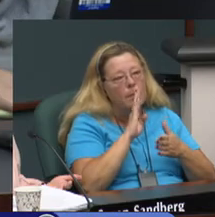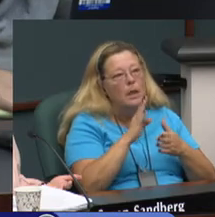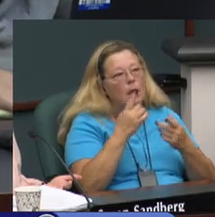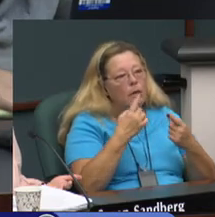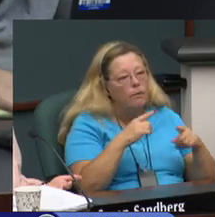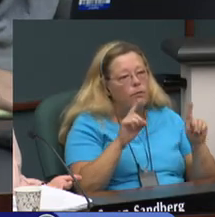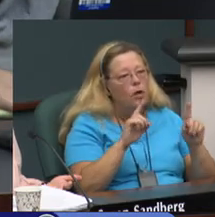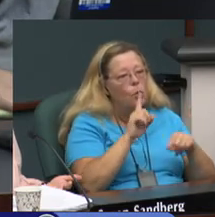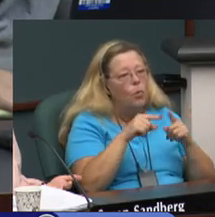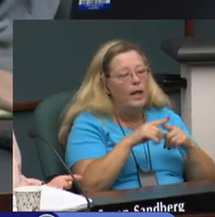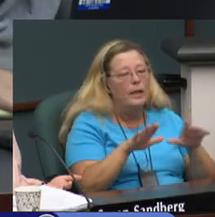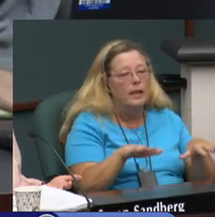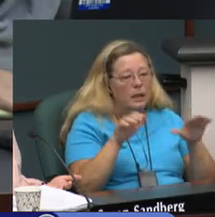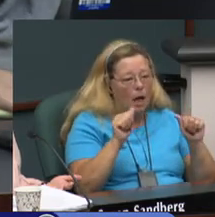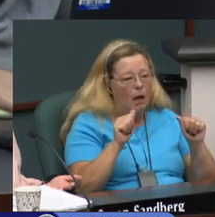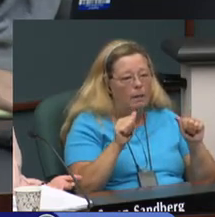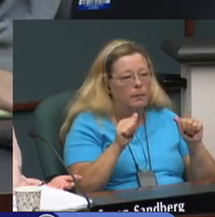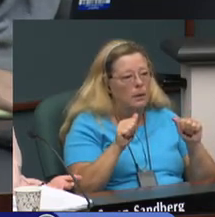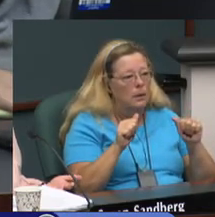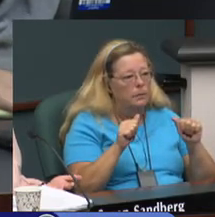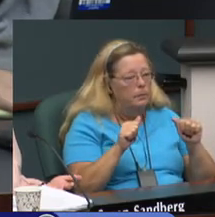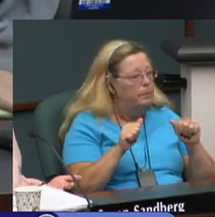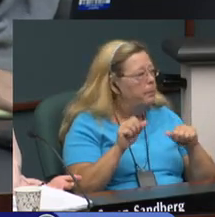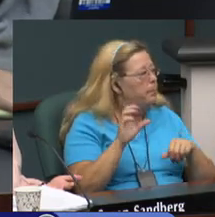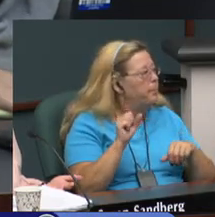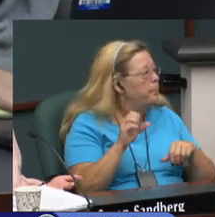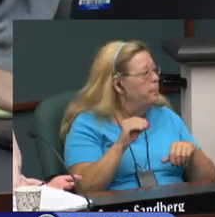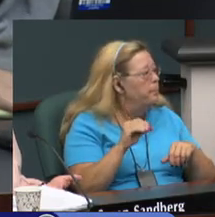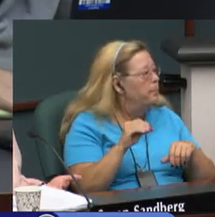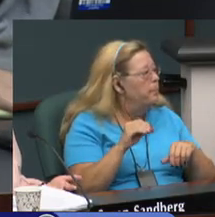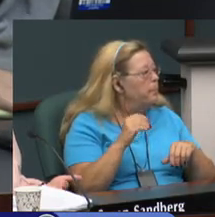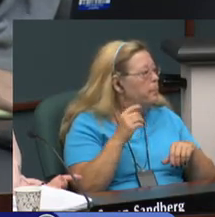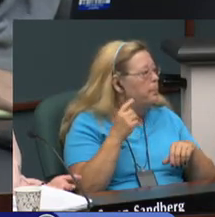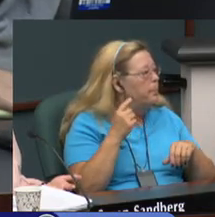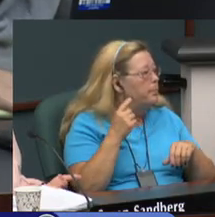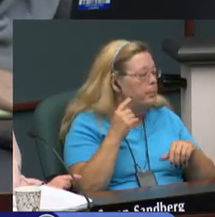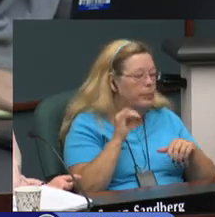once it's adopted so yeah that's that's something that we've been continually